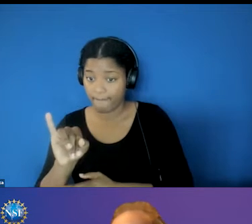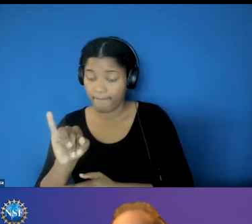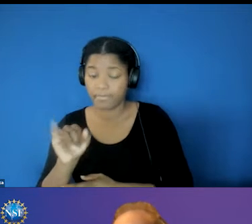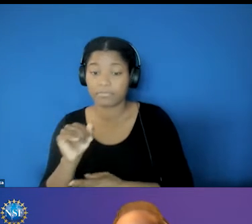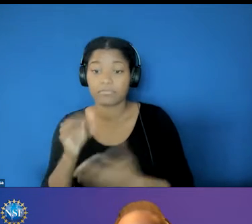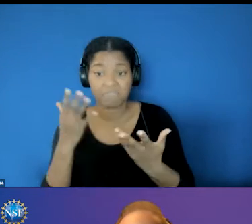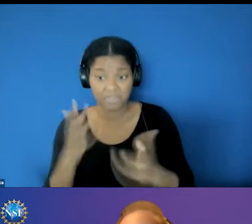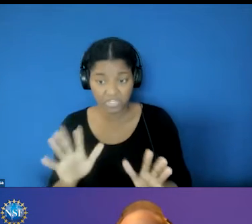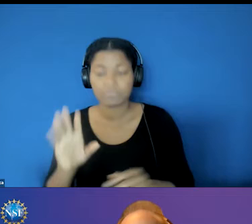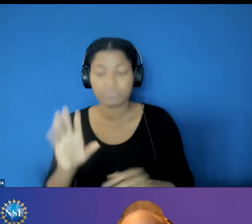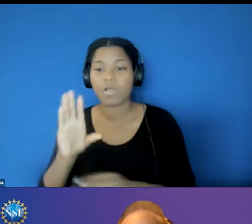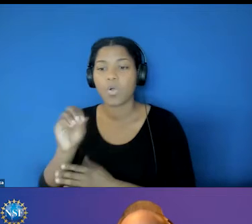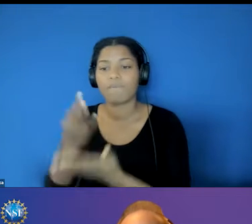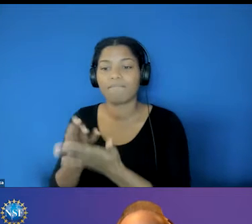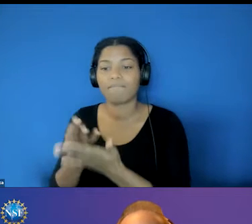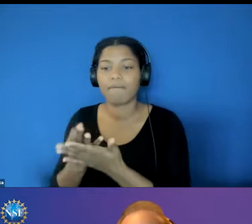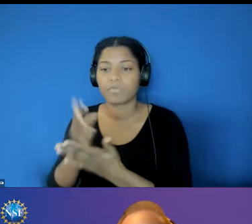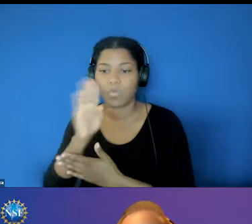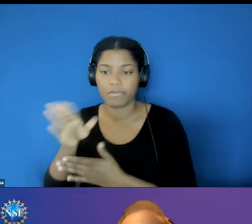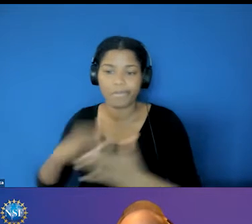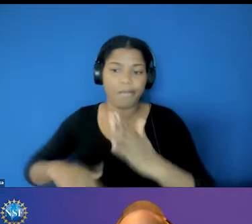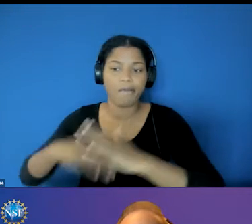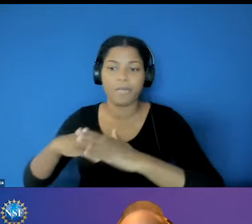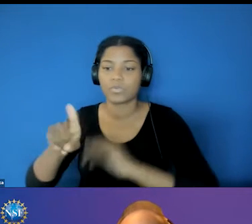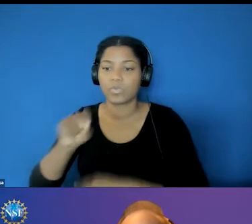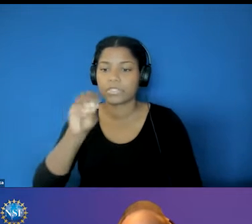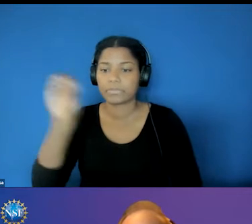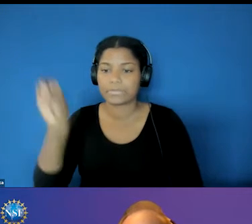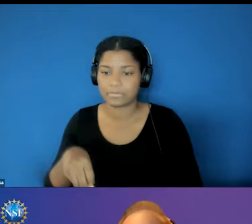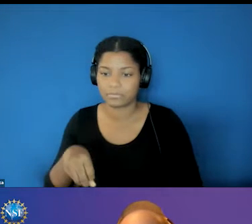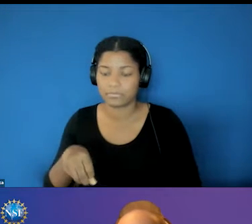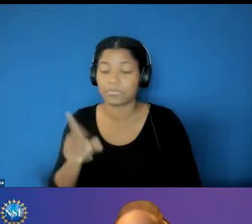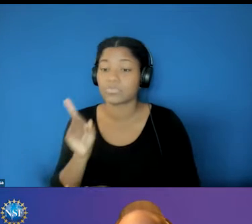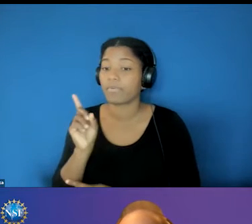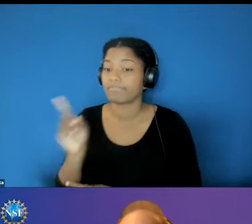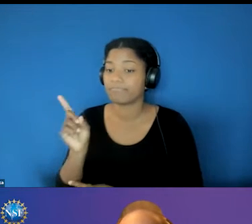co-fund the proposal up to 100% So, in this sense,